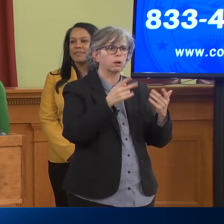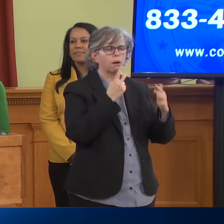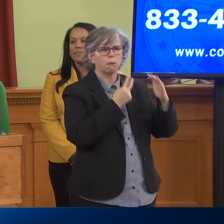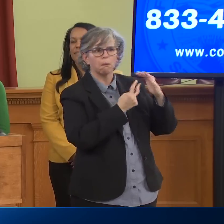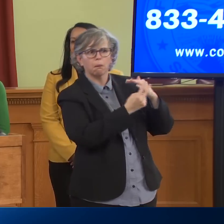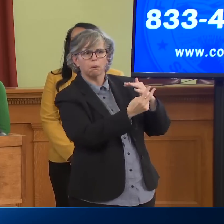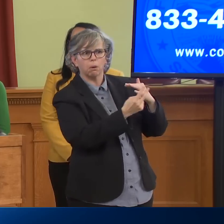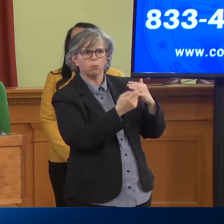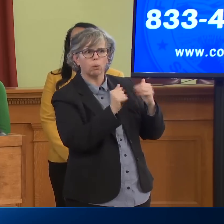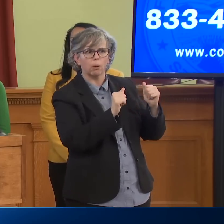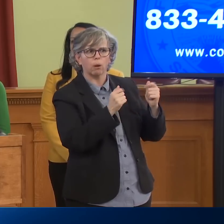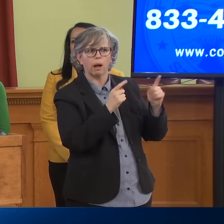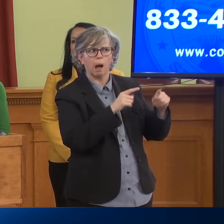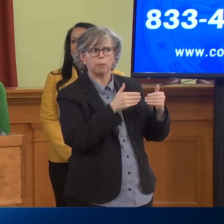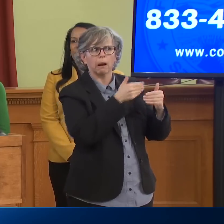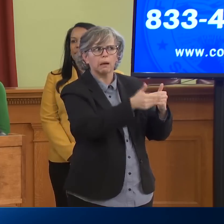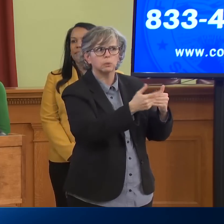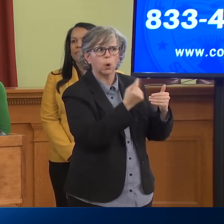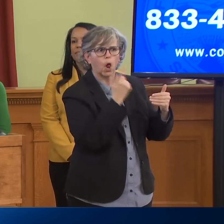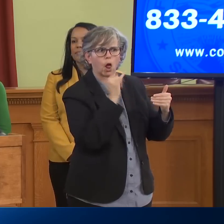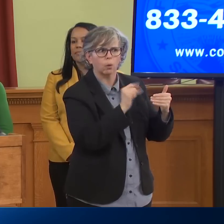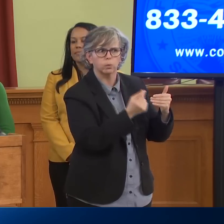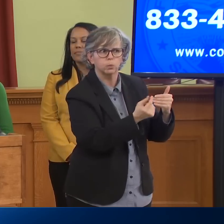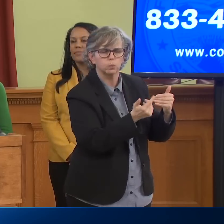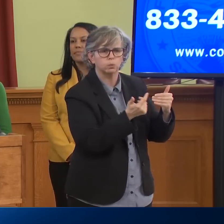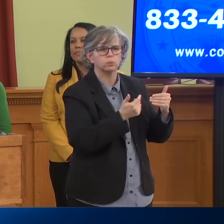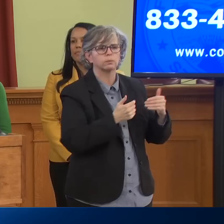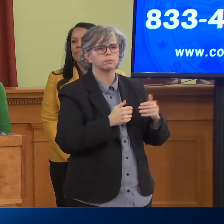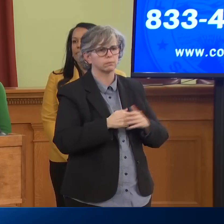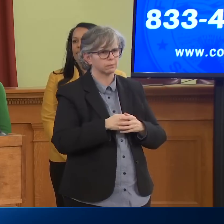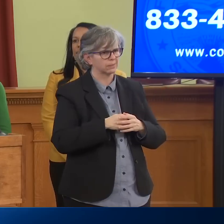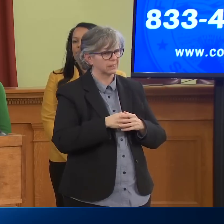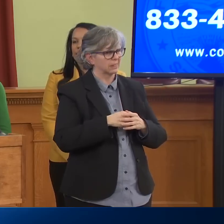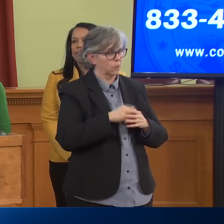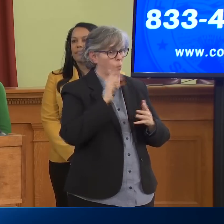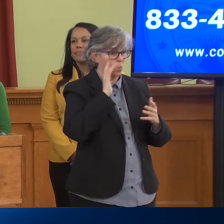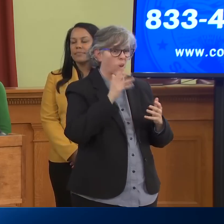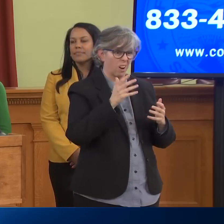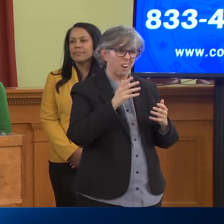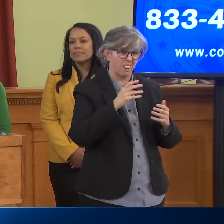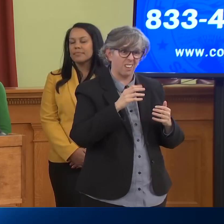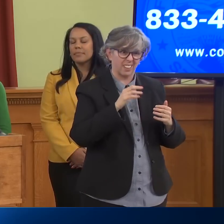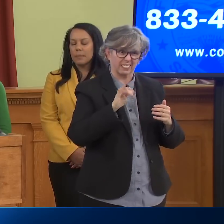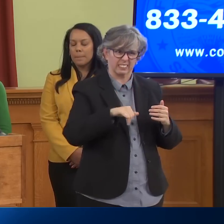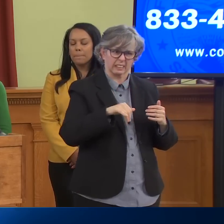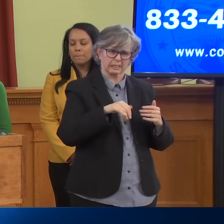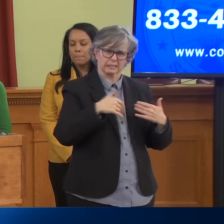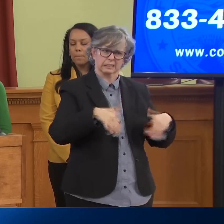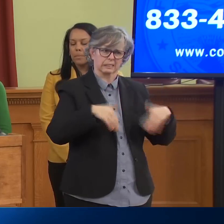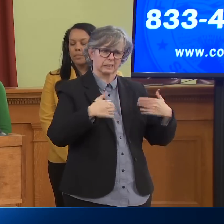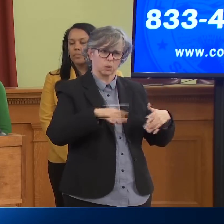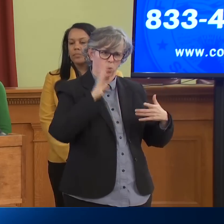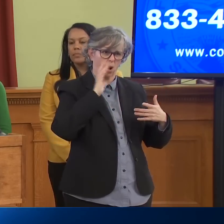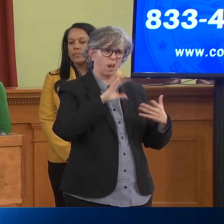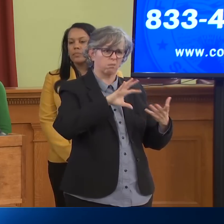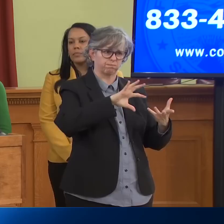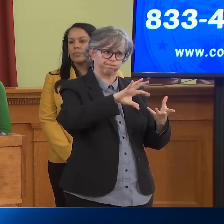YOU UPDATED ON THE LATEST HEALTH ISSUES, BUT WE ALSO ARE WORKING ON WHAT IS COMING NEXT.